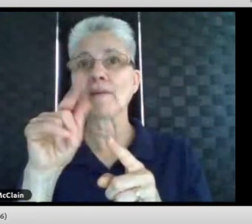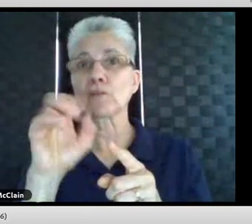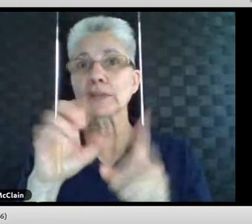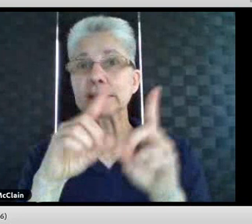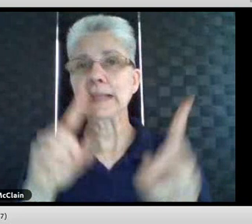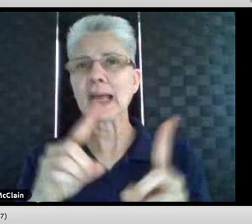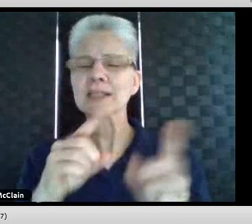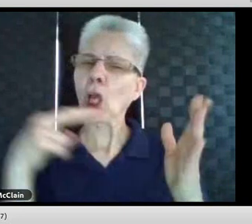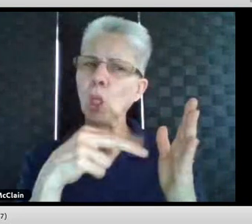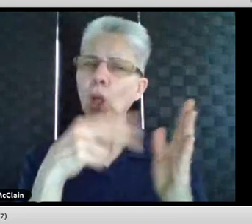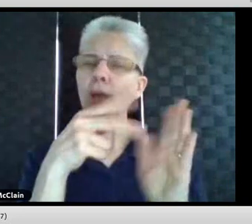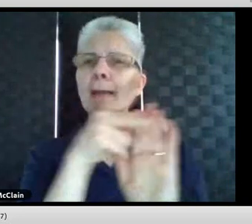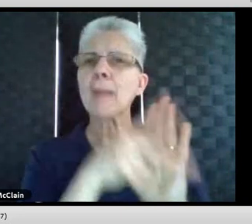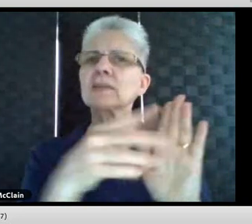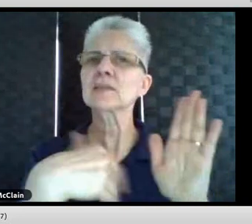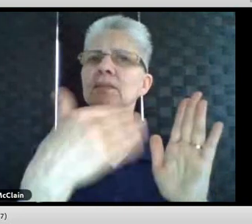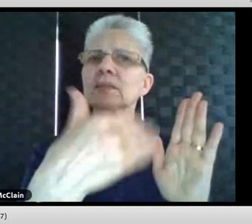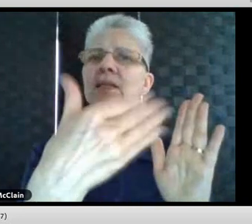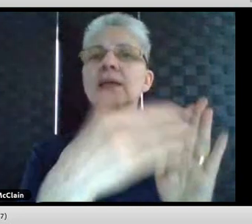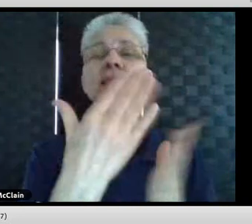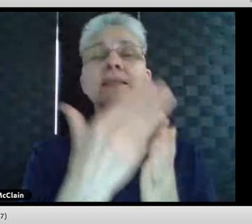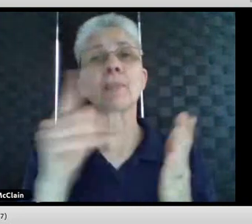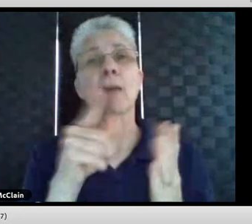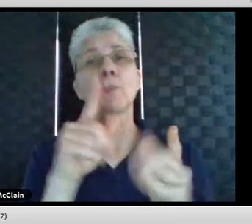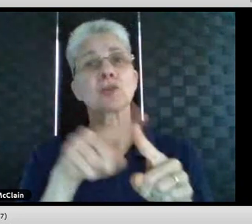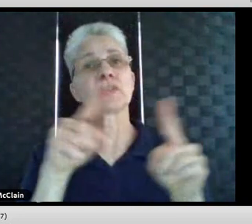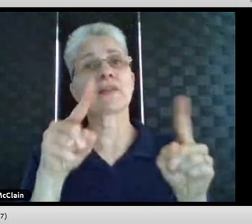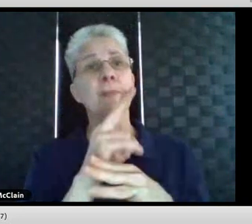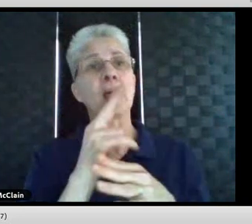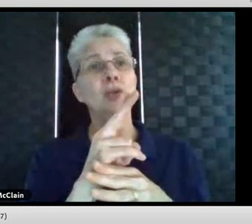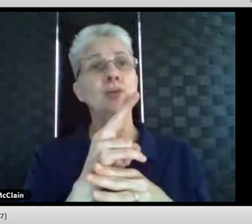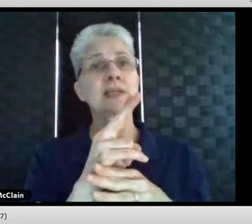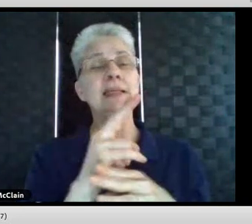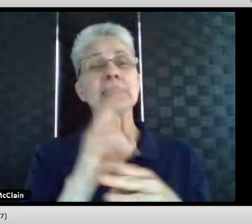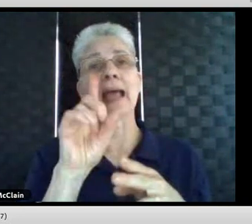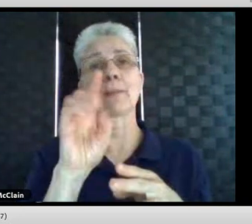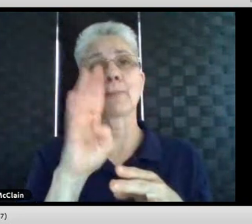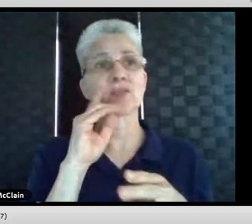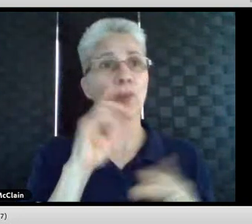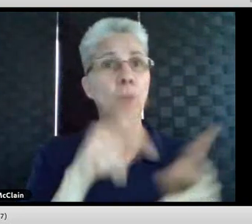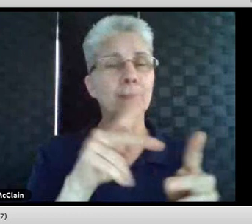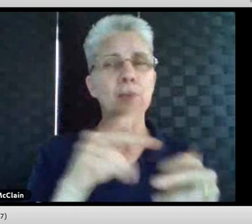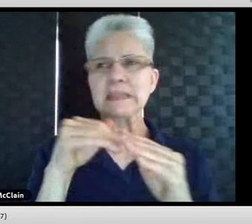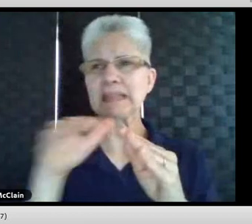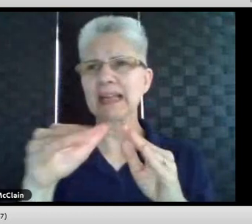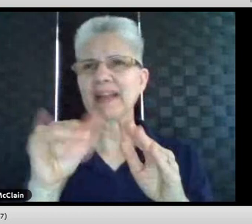because some libraries are different about patrons using databases, sending files, different things like that.